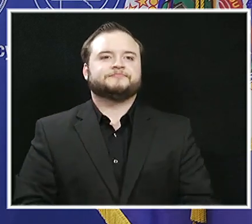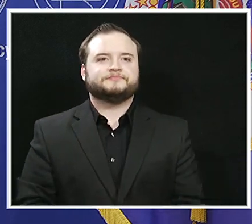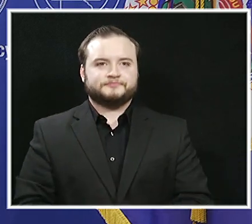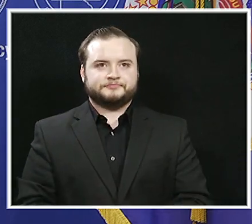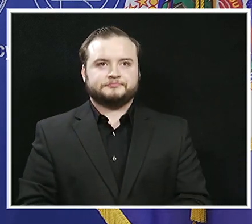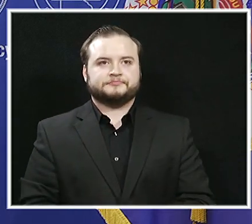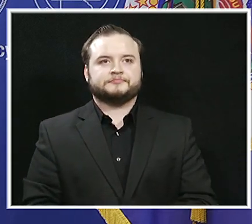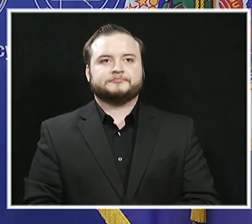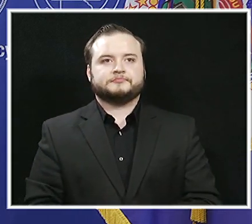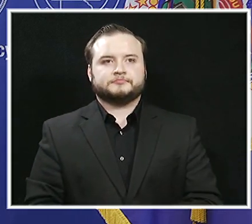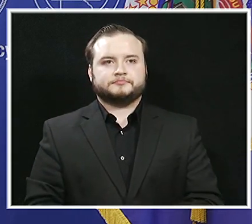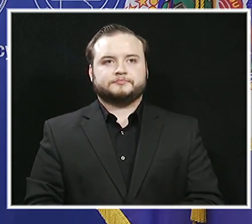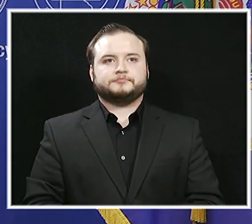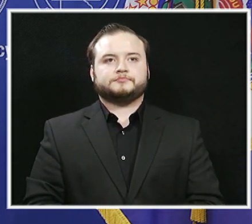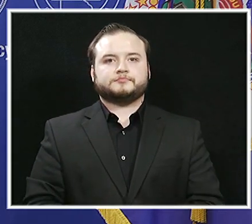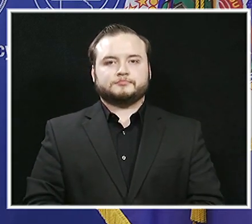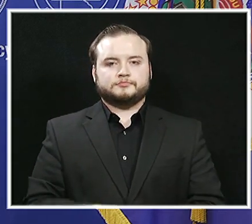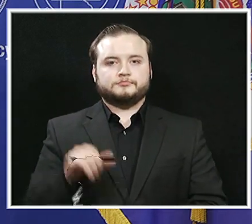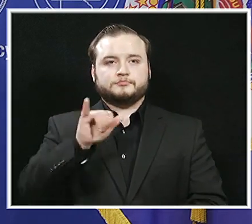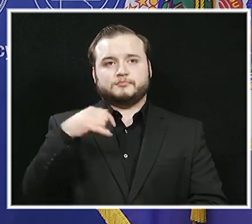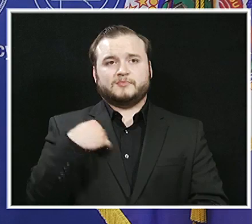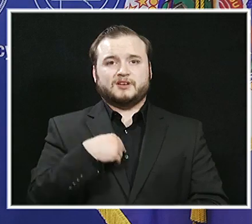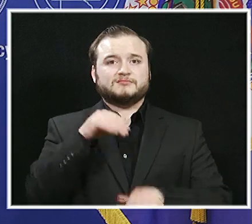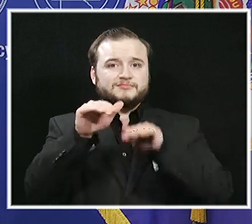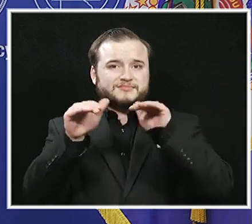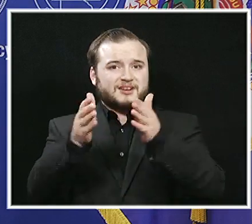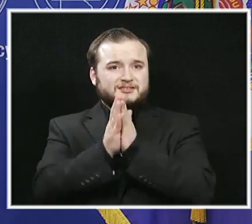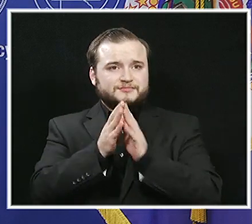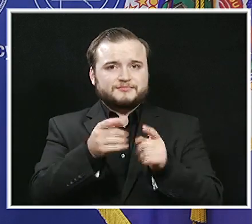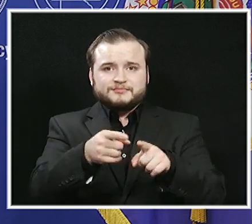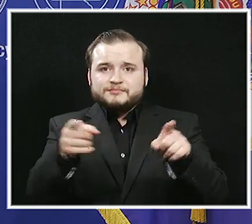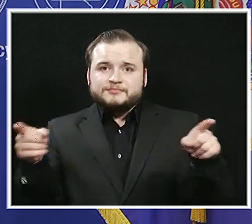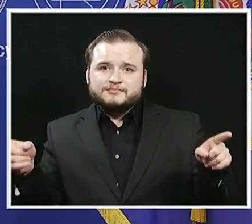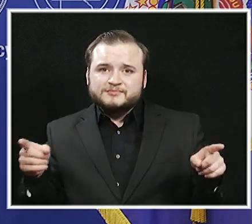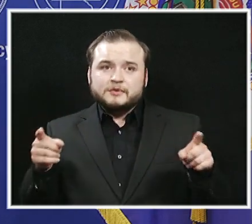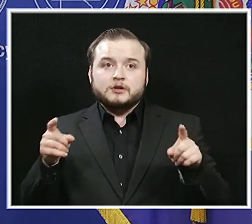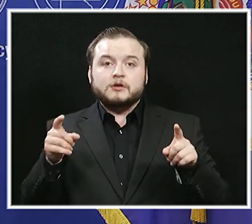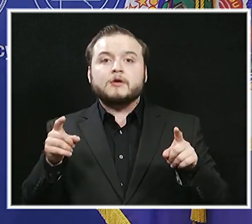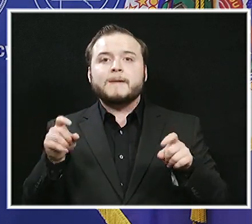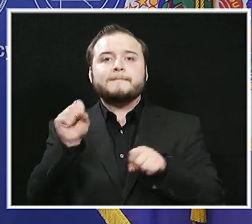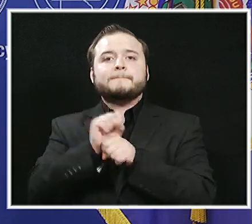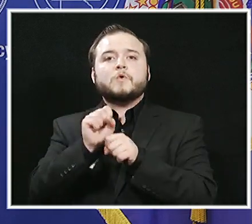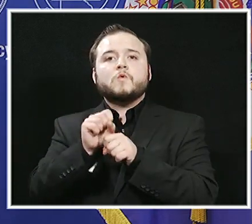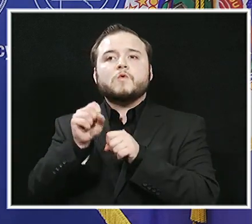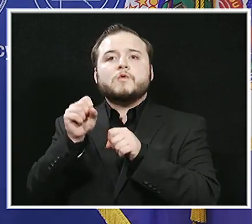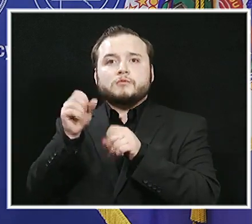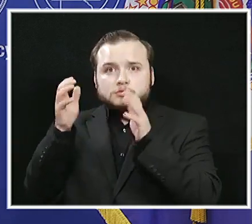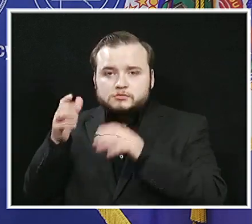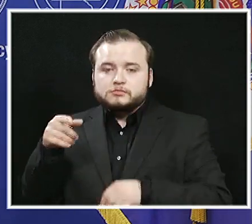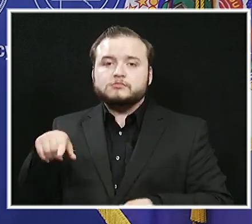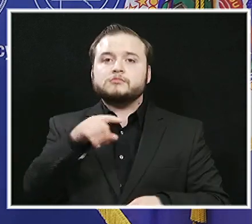curbside delivery and pickup are asked to try to wear masks as often as possible and gloves too to prevent the contact the governor spoke of a moment ago.